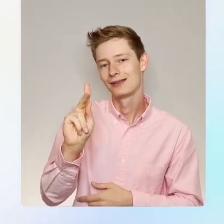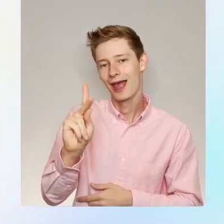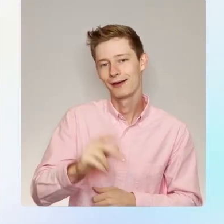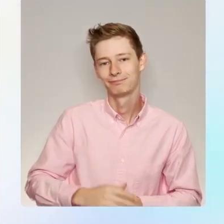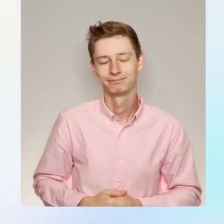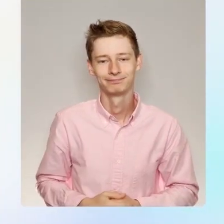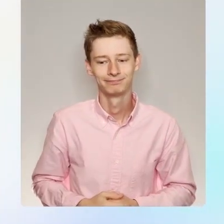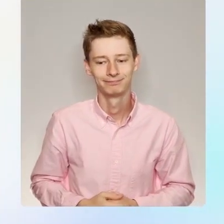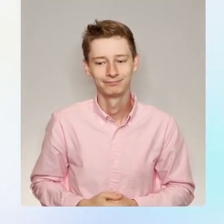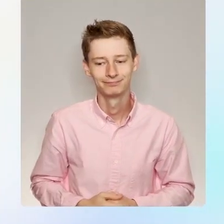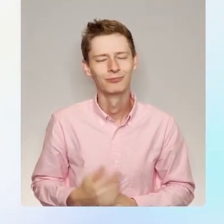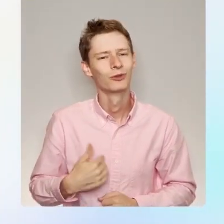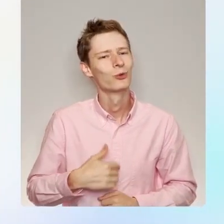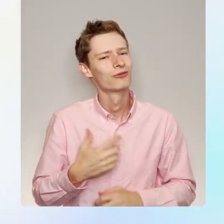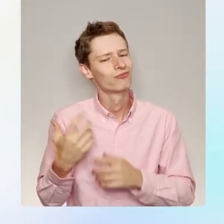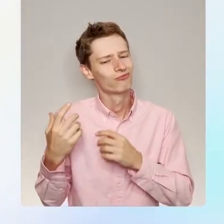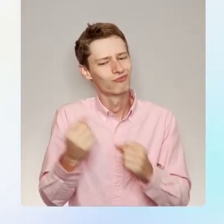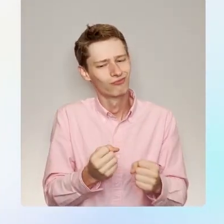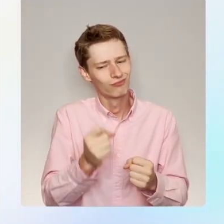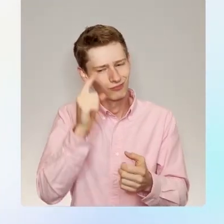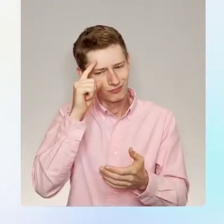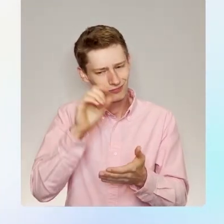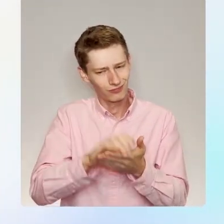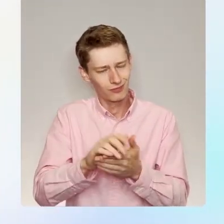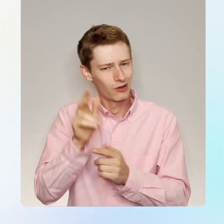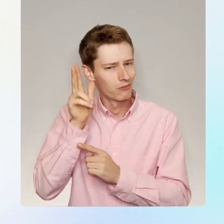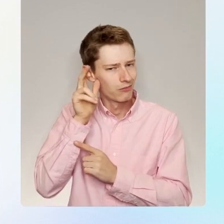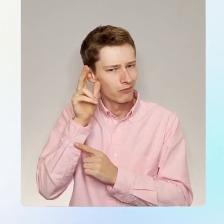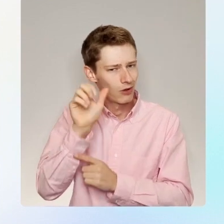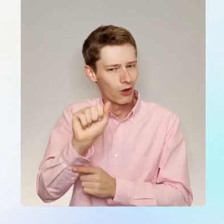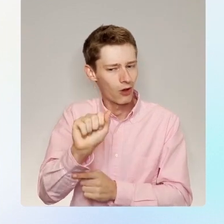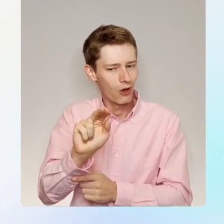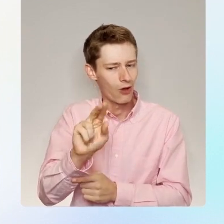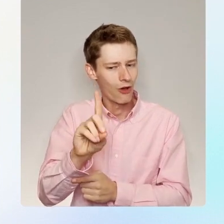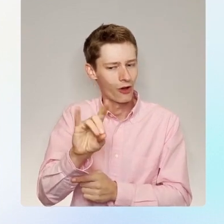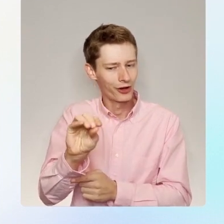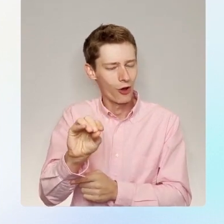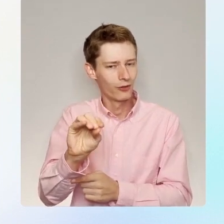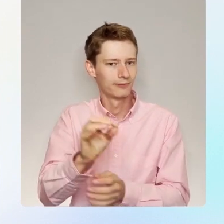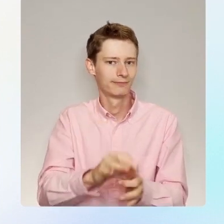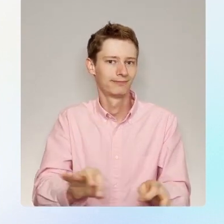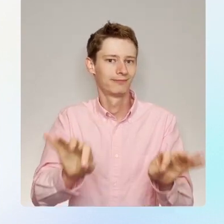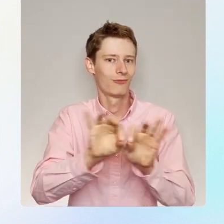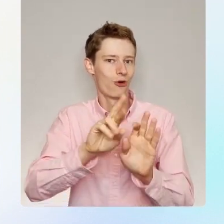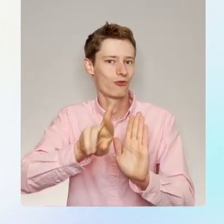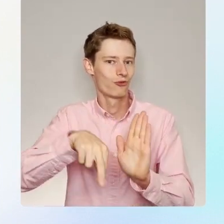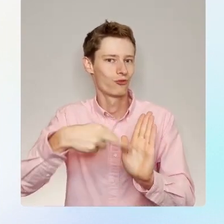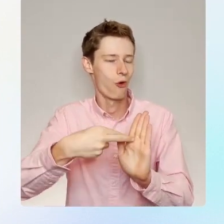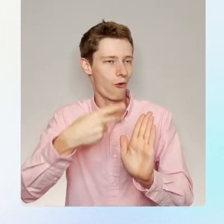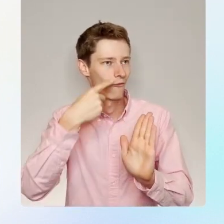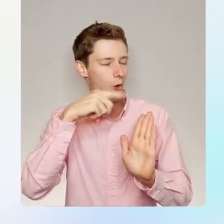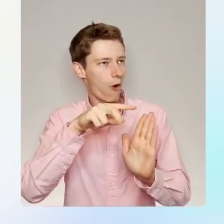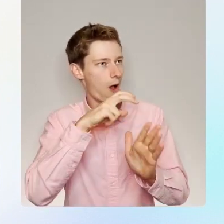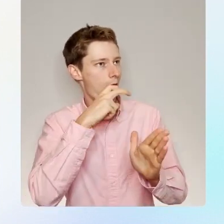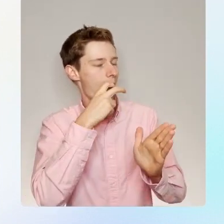We strongly believe in the role audio plays in creating immersive VR experiences.